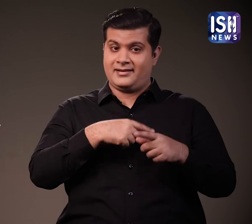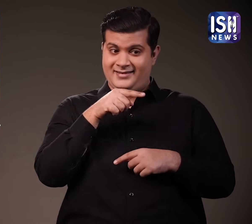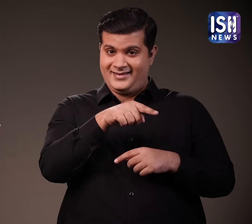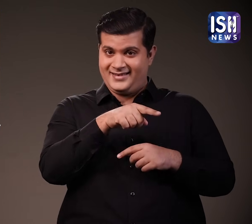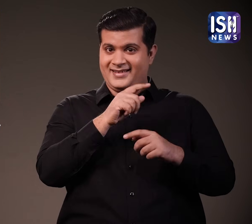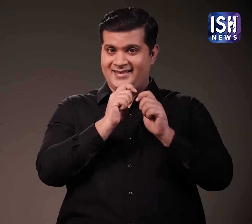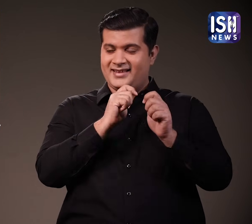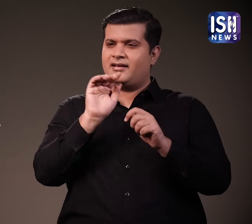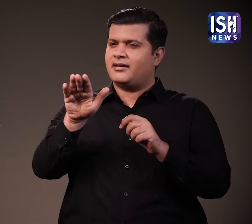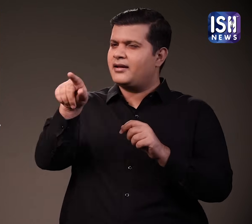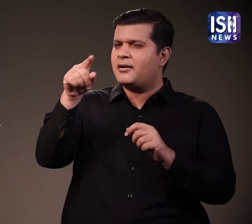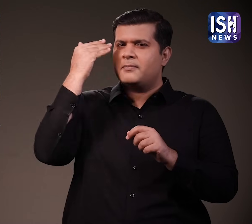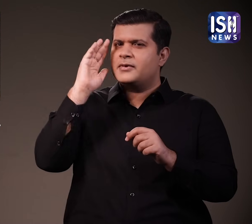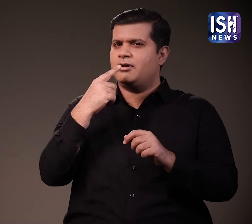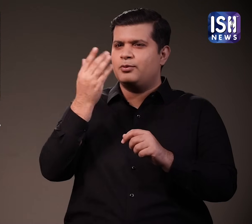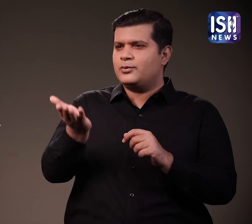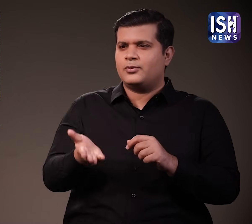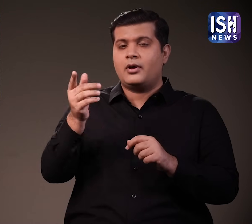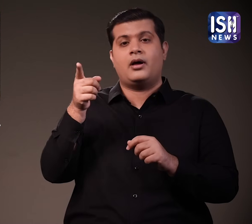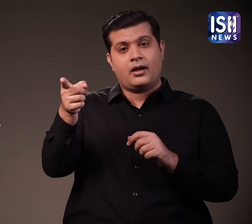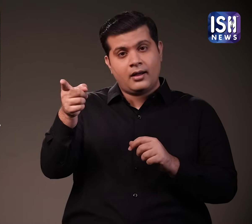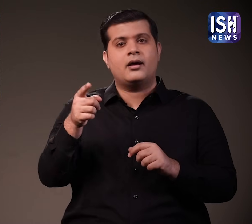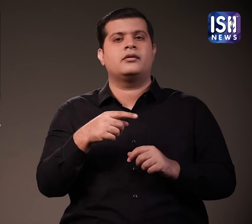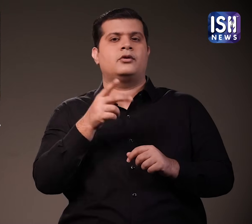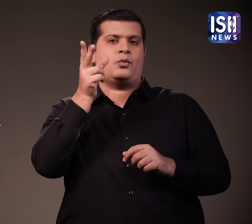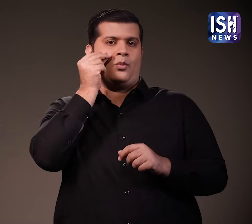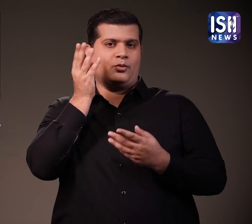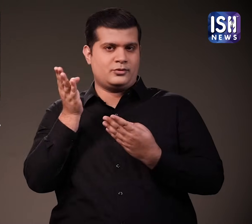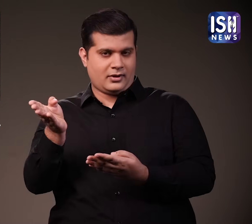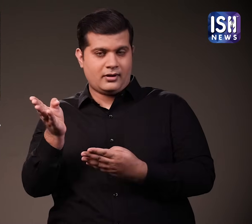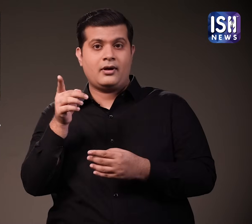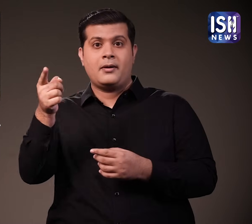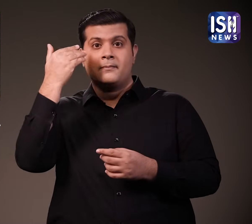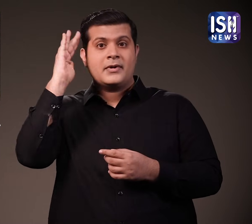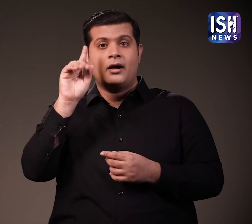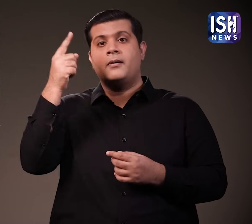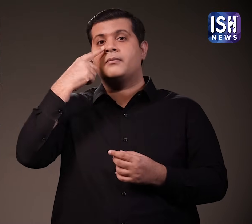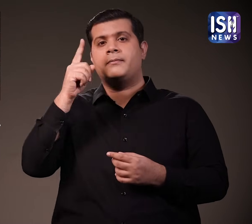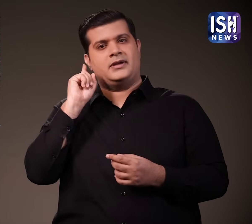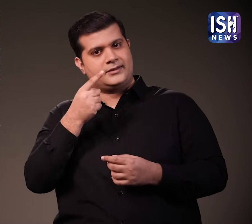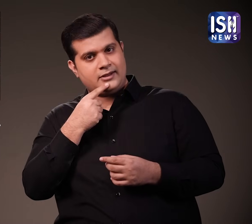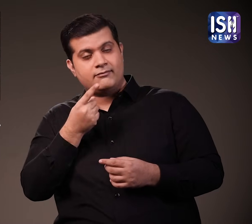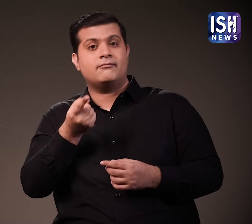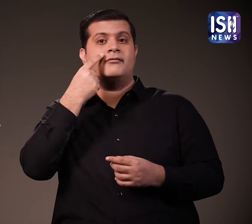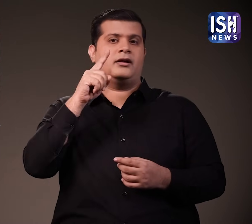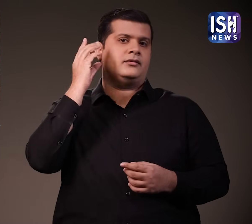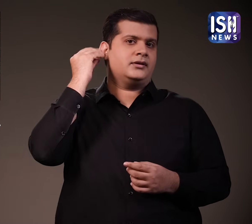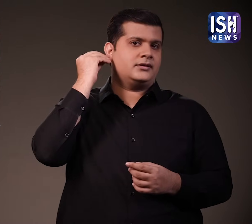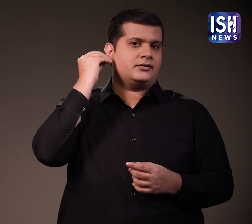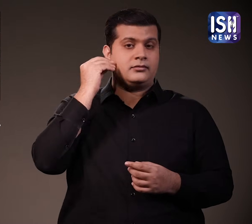Priya Sundaram is a CODA. Her mother is deaf, while her father is hearing.